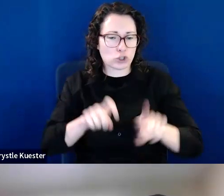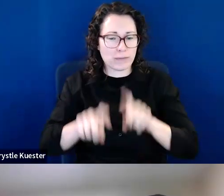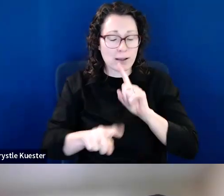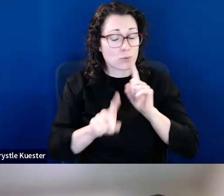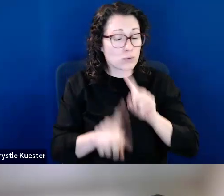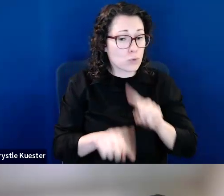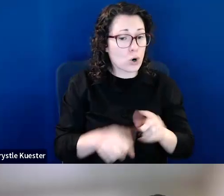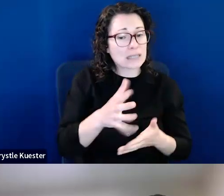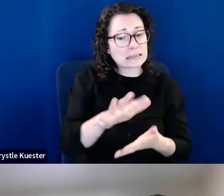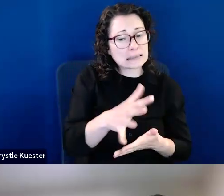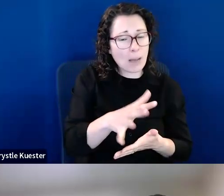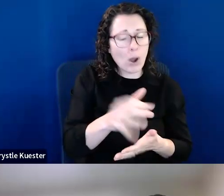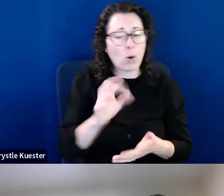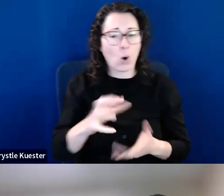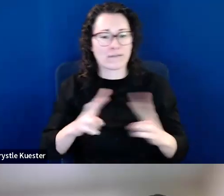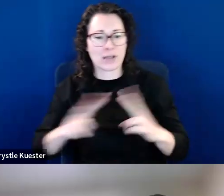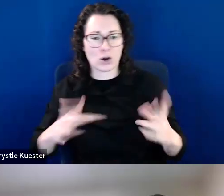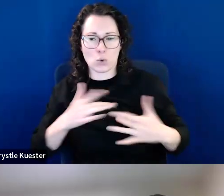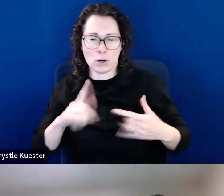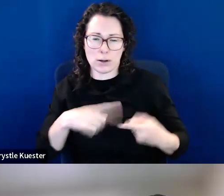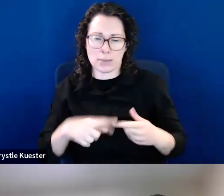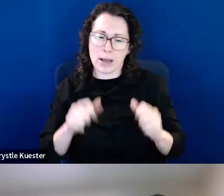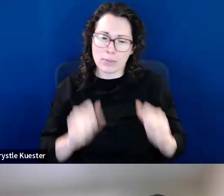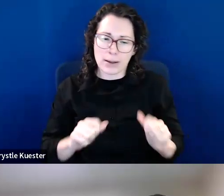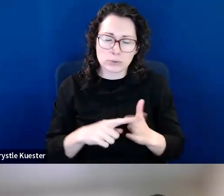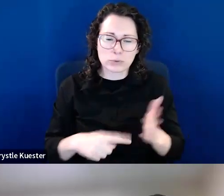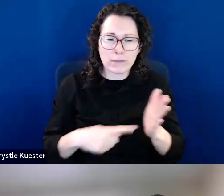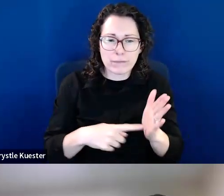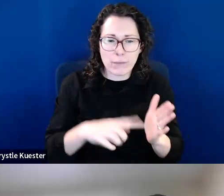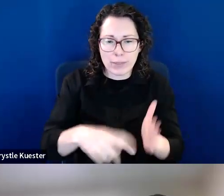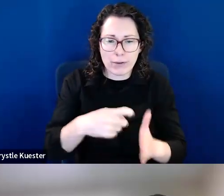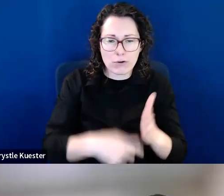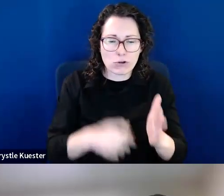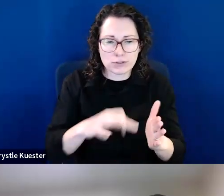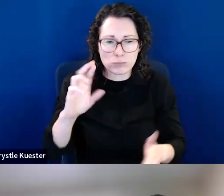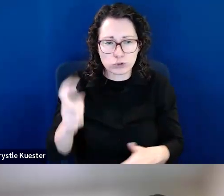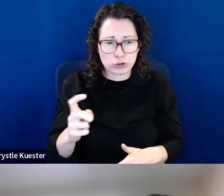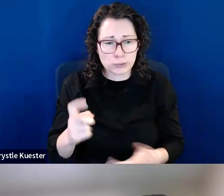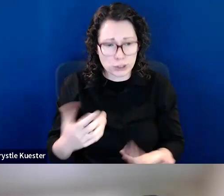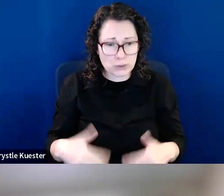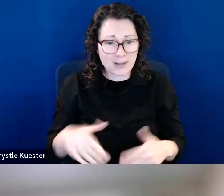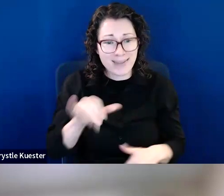somewhat or very worried about affording the cost to prescription drugs. That's half of the